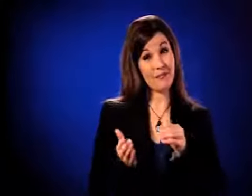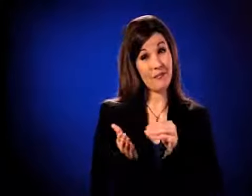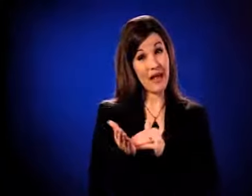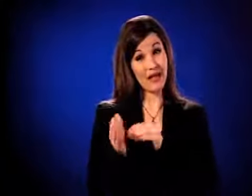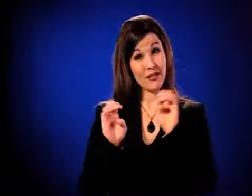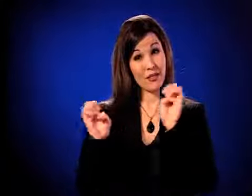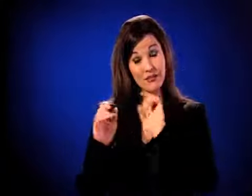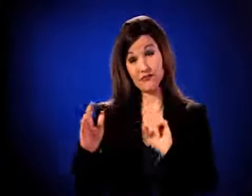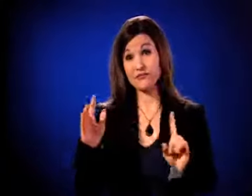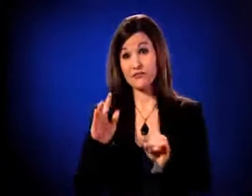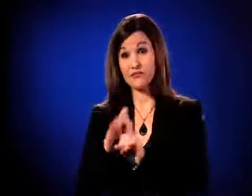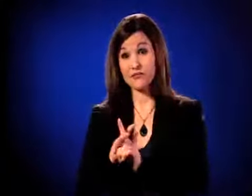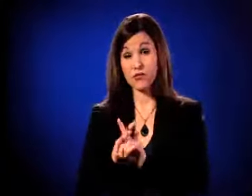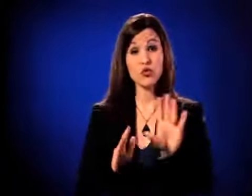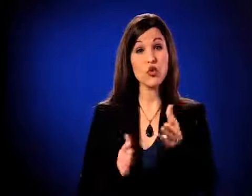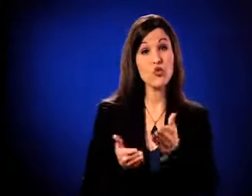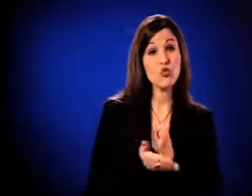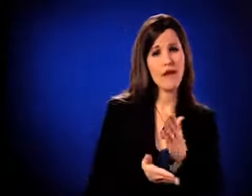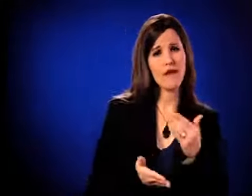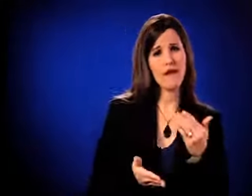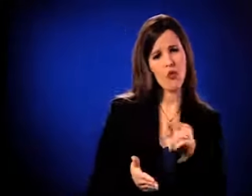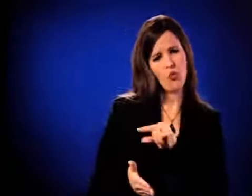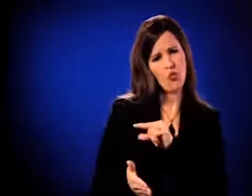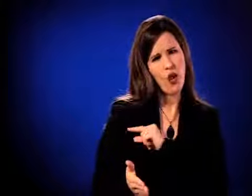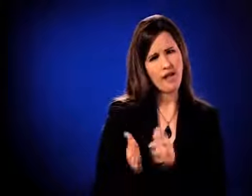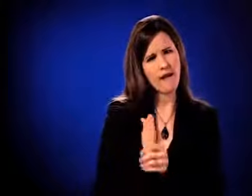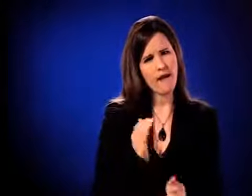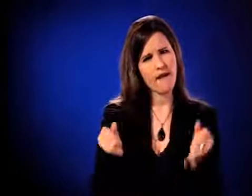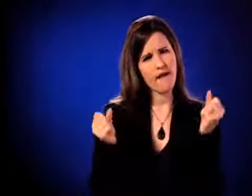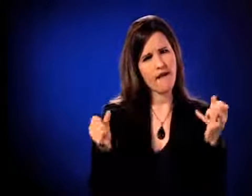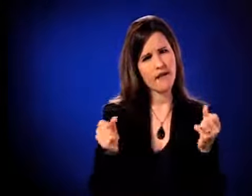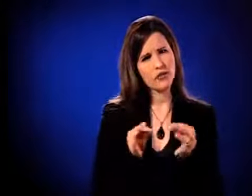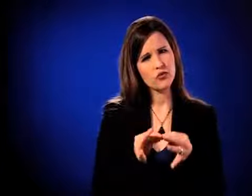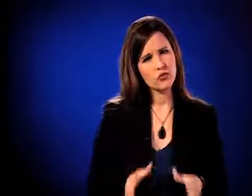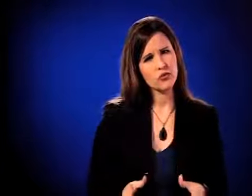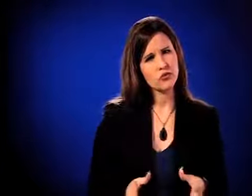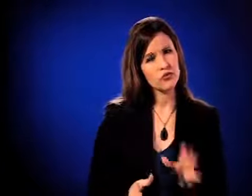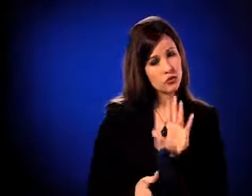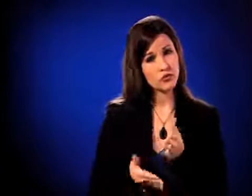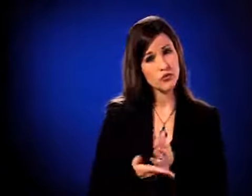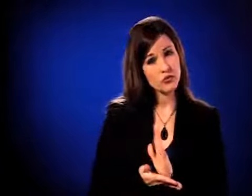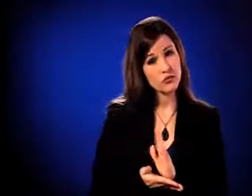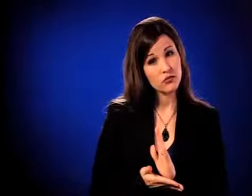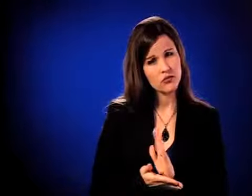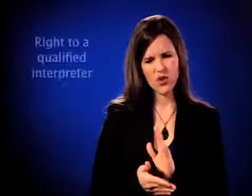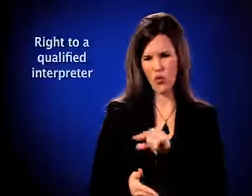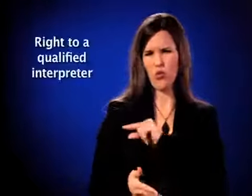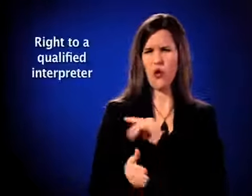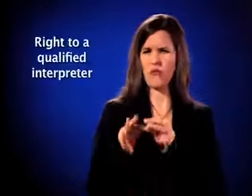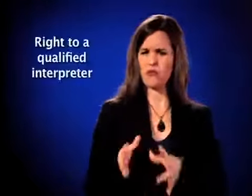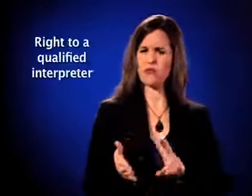You have the right to a qualified interpreter in a medical emergency.